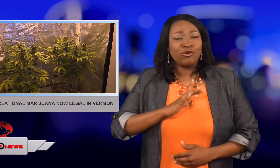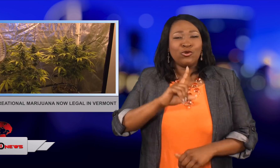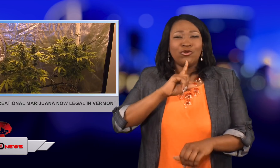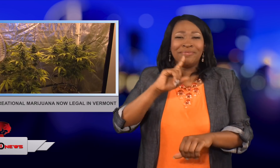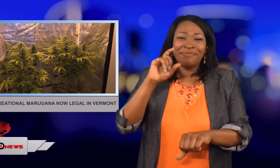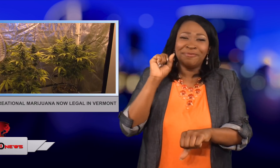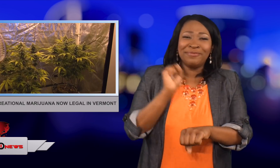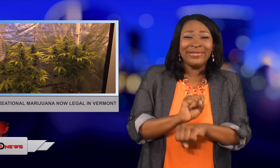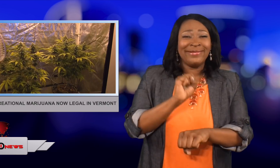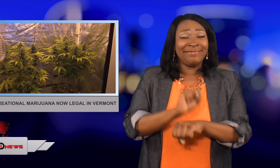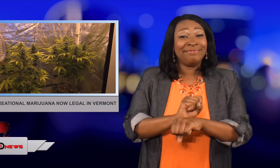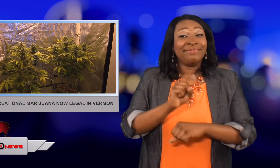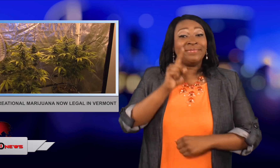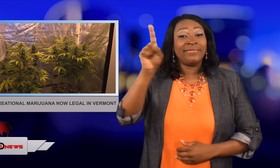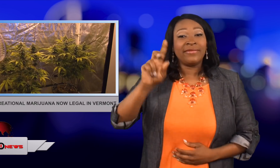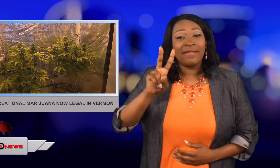It's official!